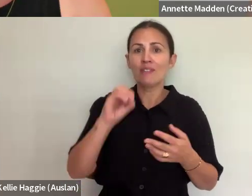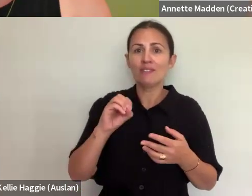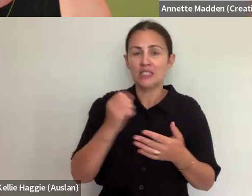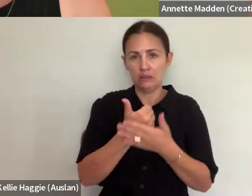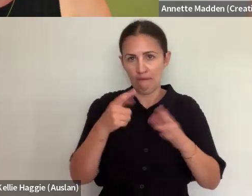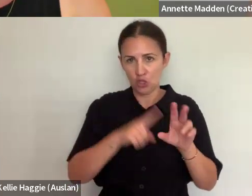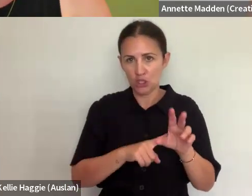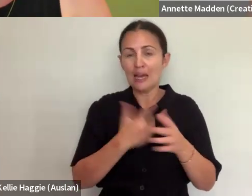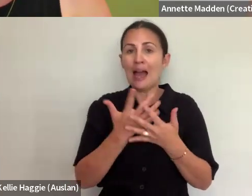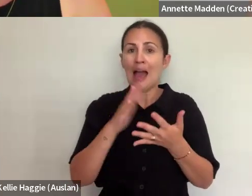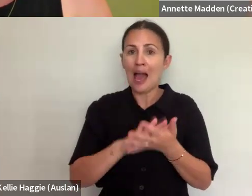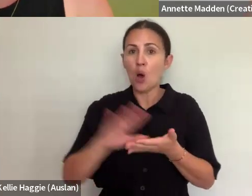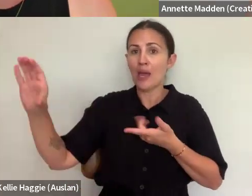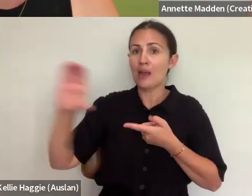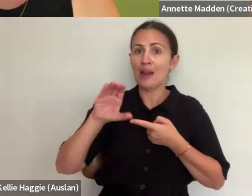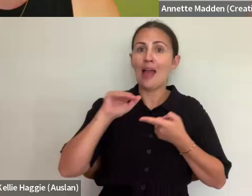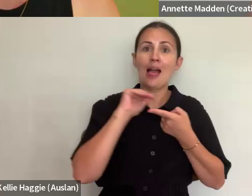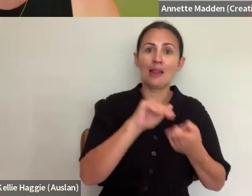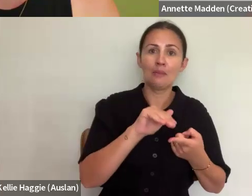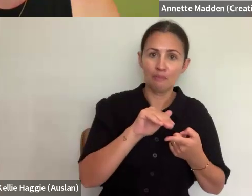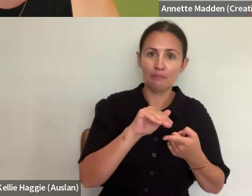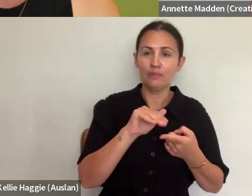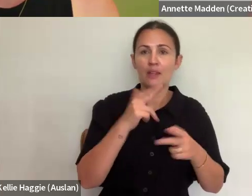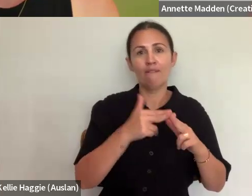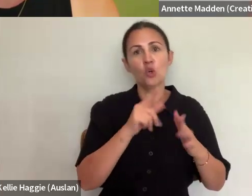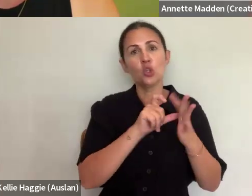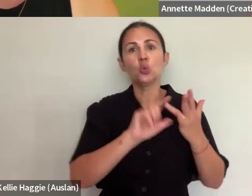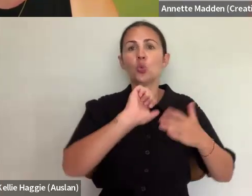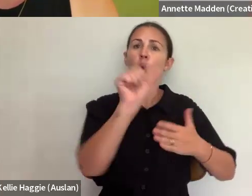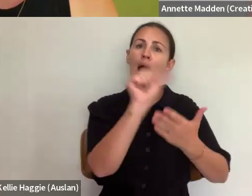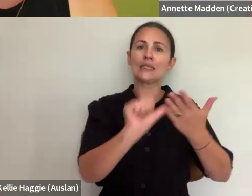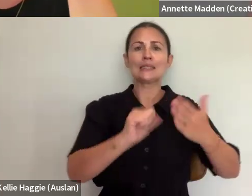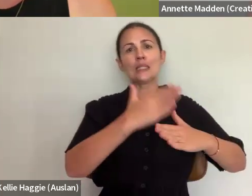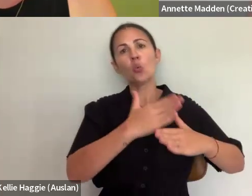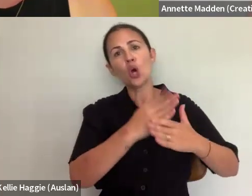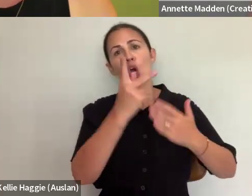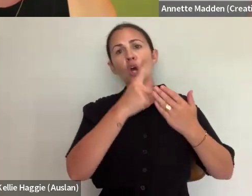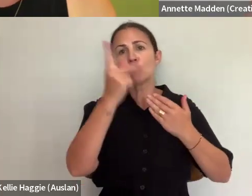$150,000 a year can support your organisation to have greater stability